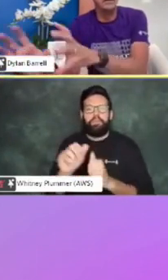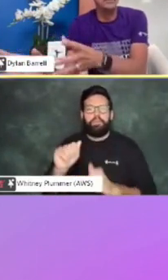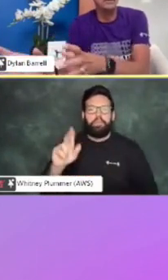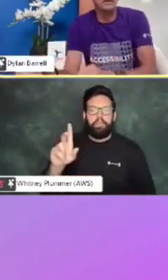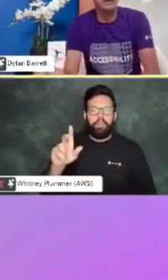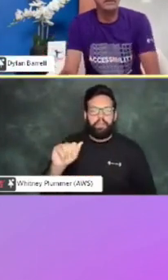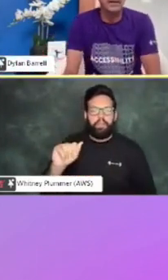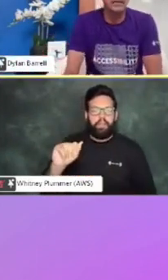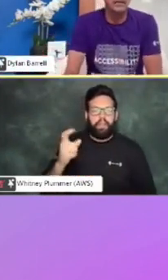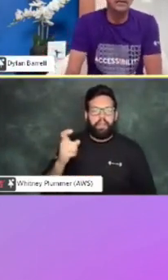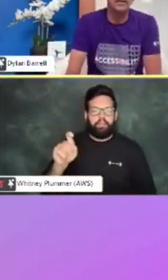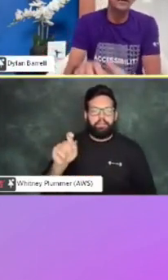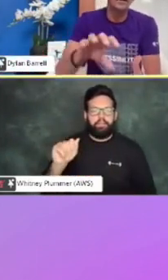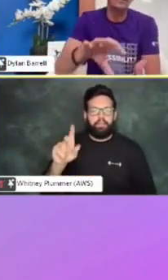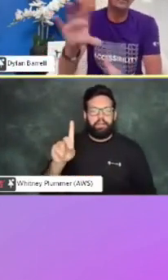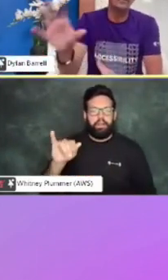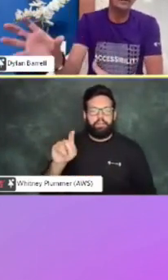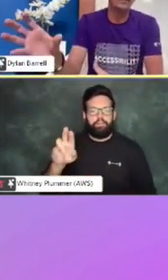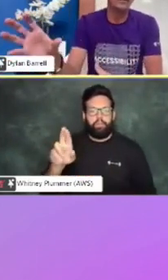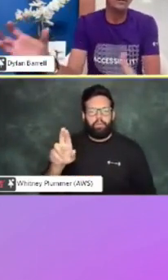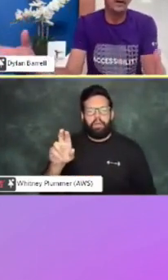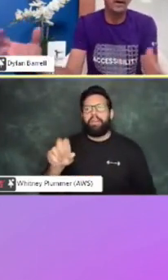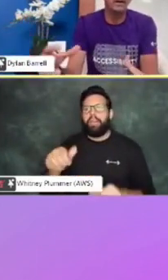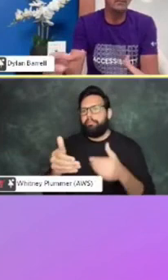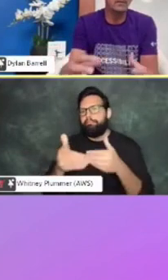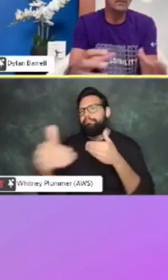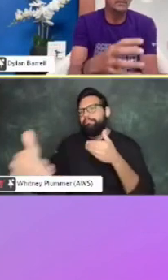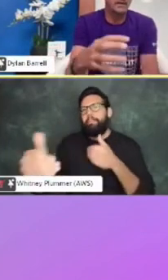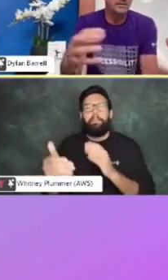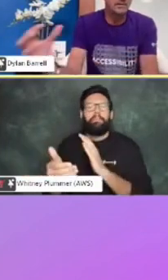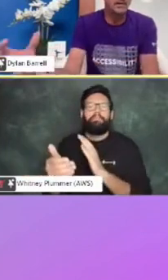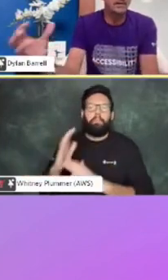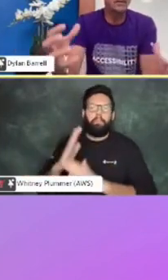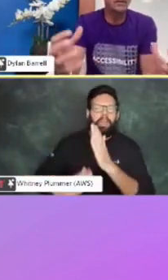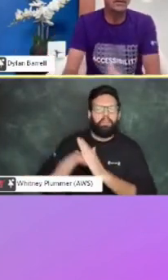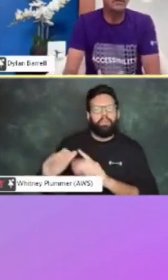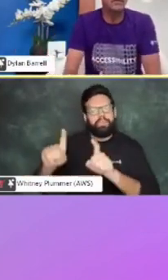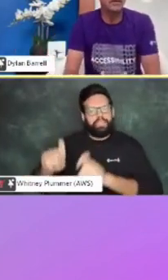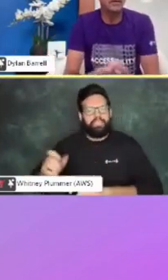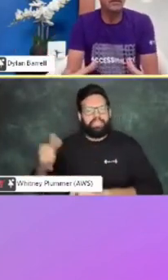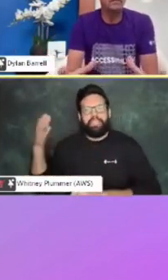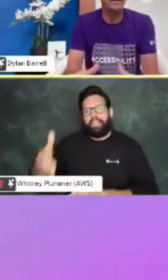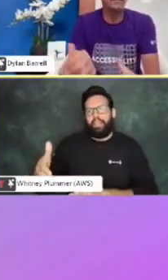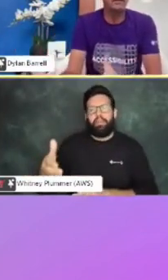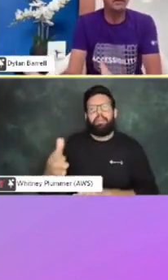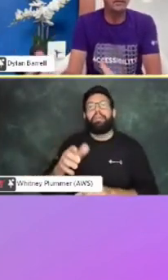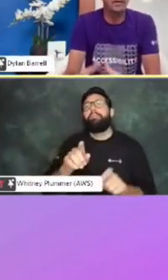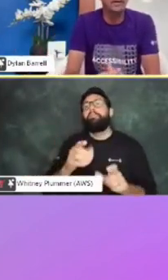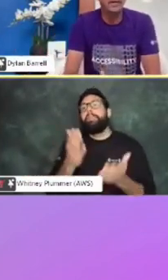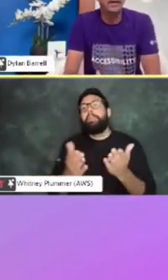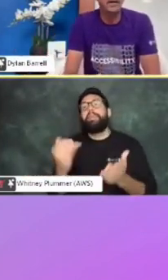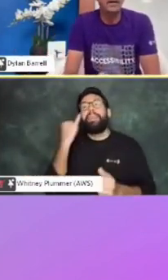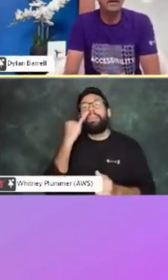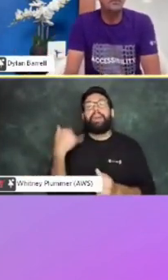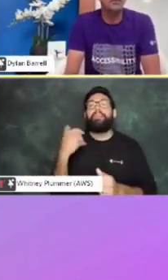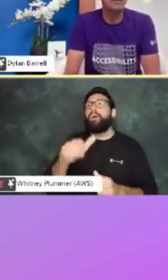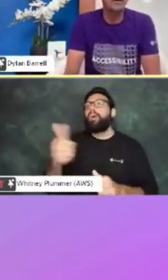in the context of axe Auditor. And also combine multiple tests together to create sort of a VPAD that you can then export.